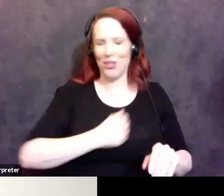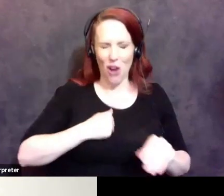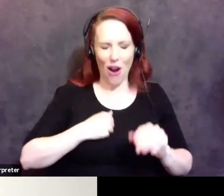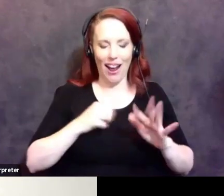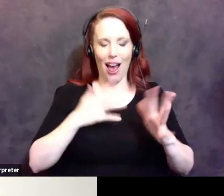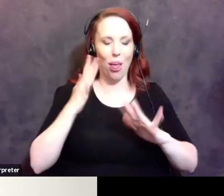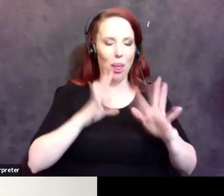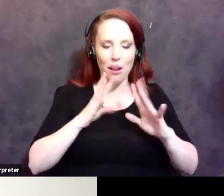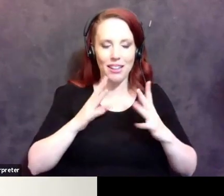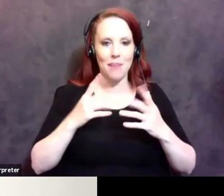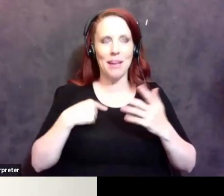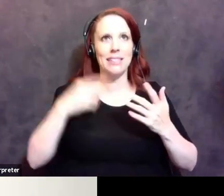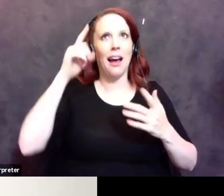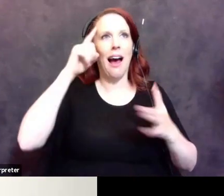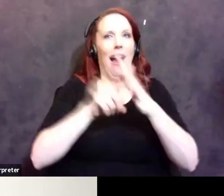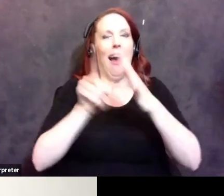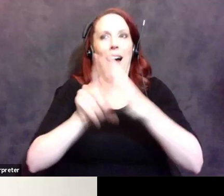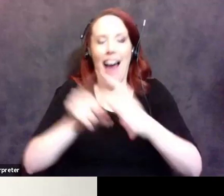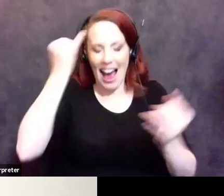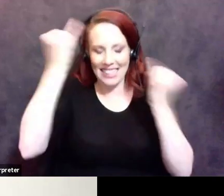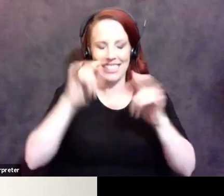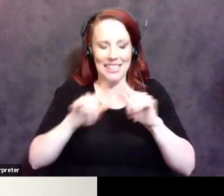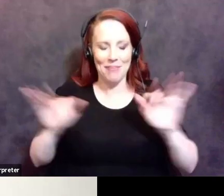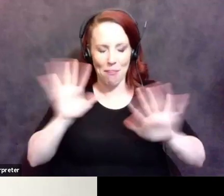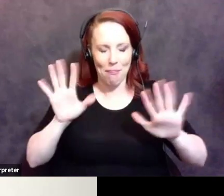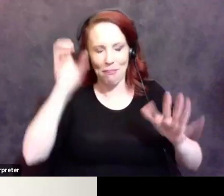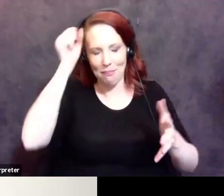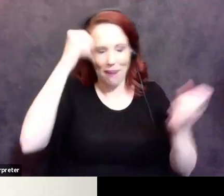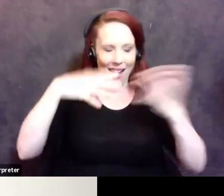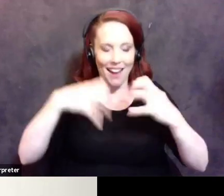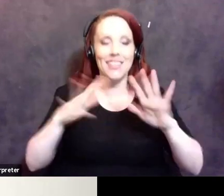because I came up with so many ideas at the same time but now that we are in a digital